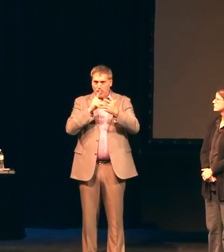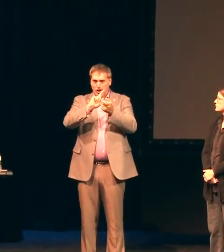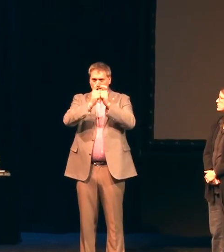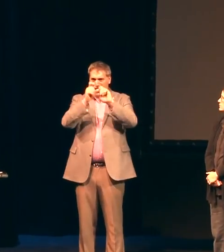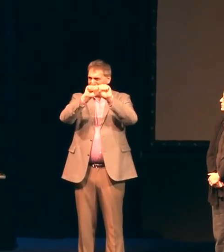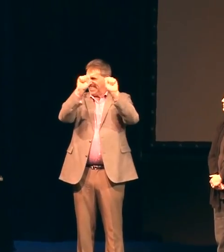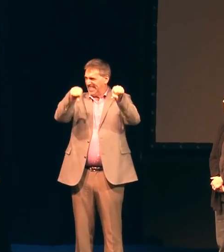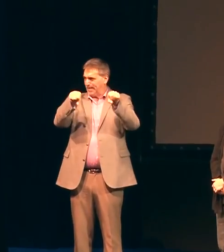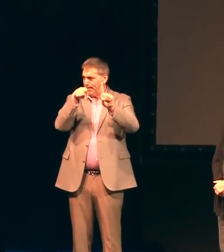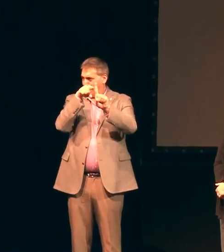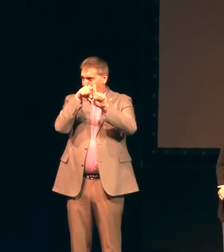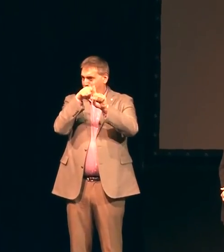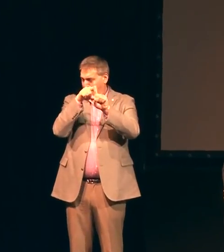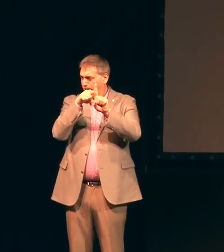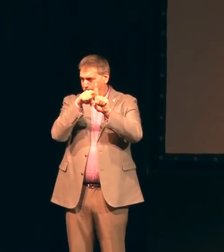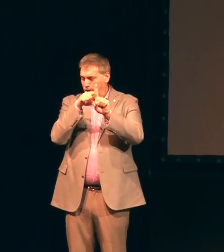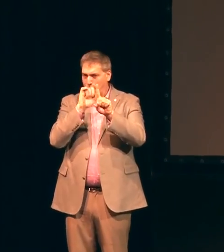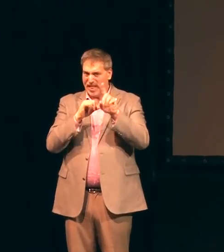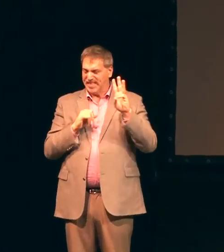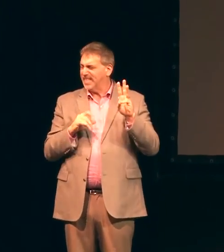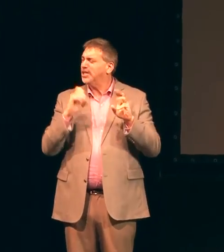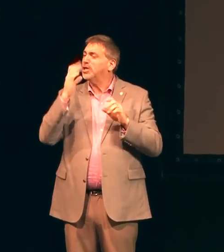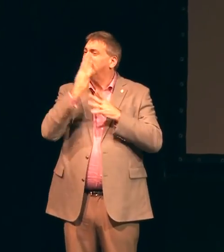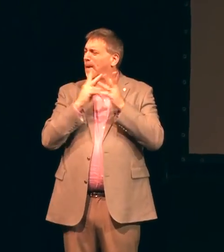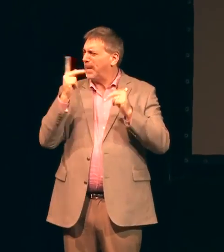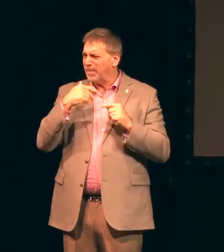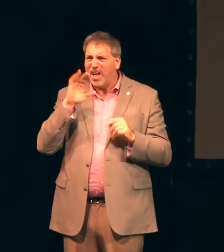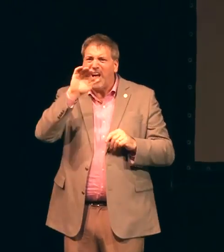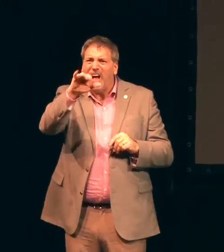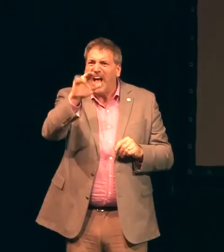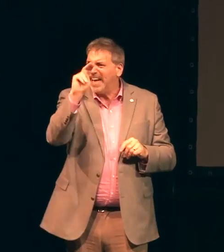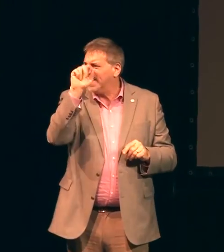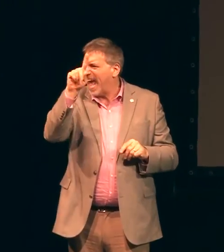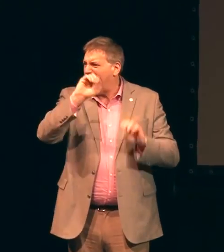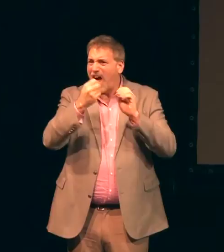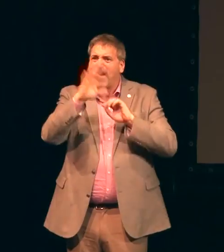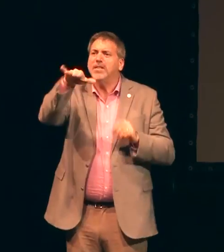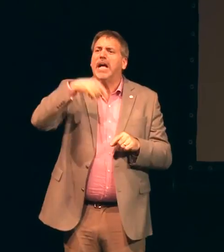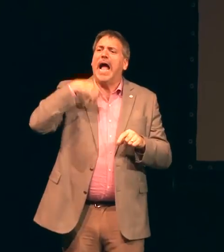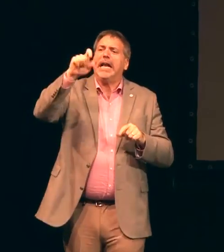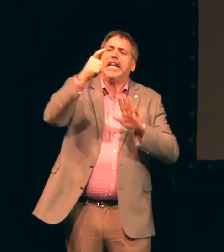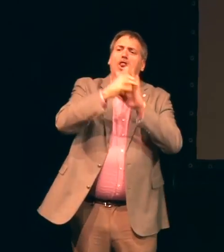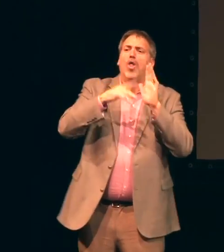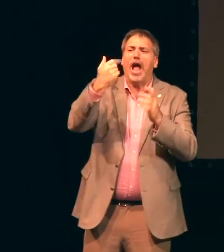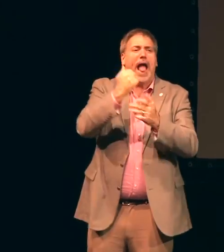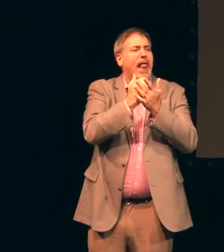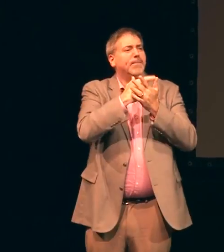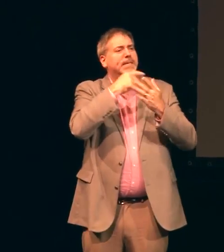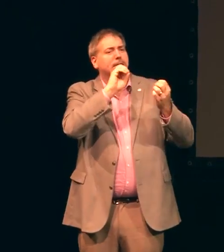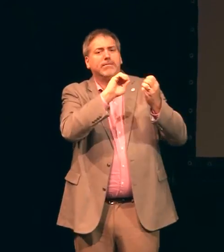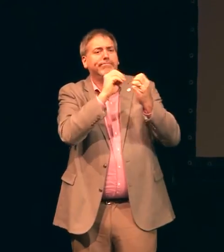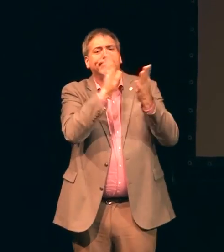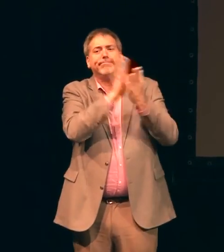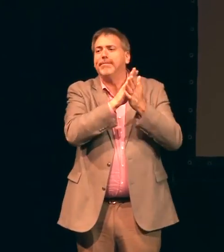like that. We sue to change the system. And then people say, oh the NAD office, I need